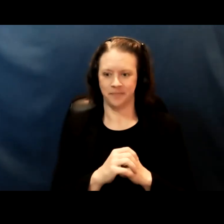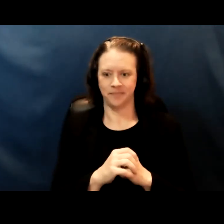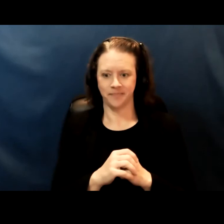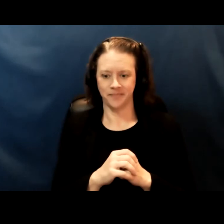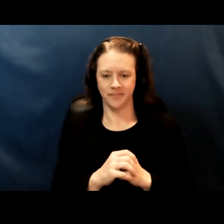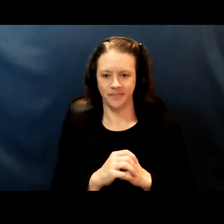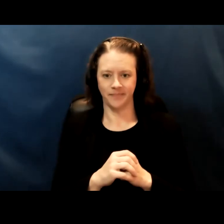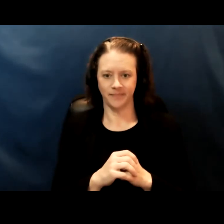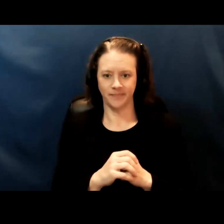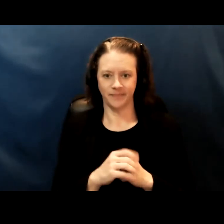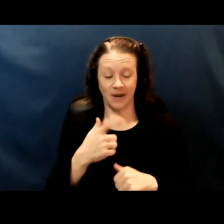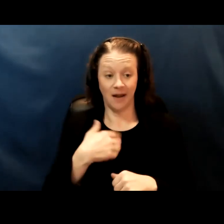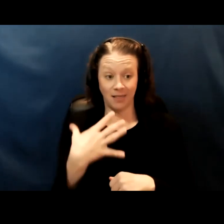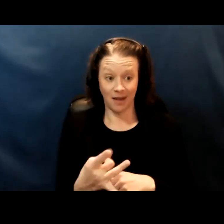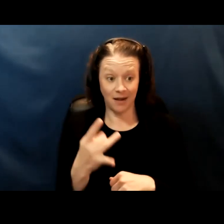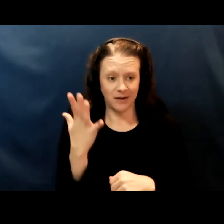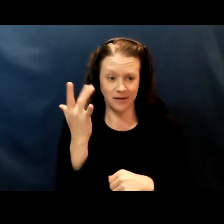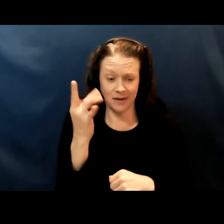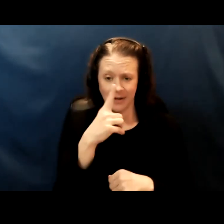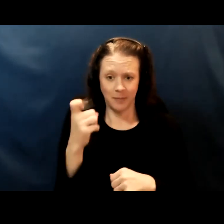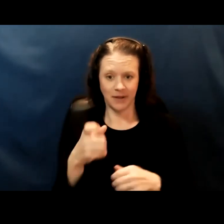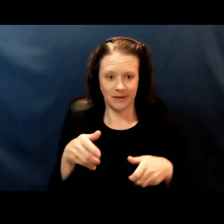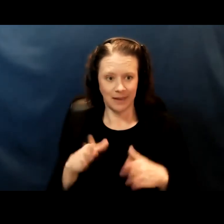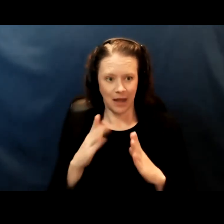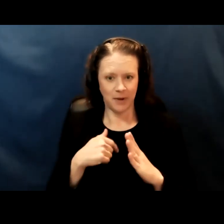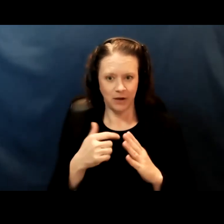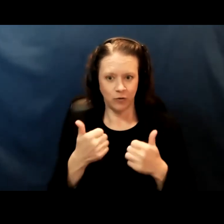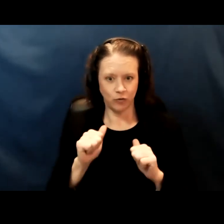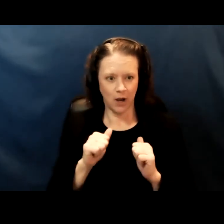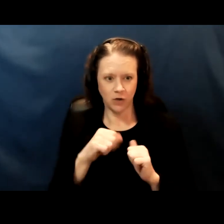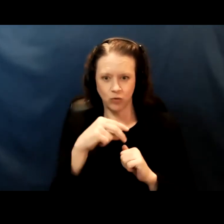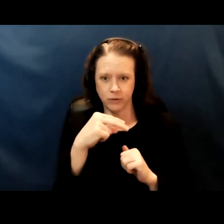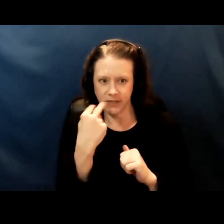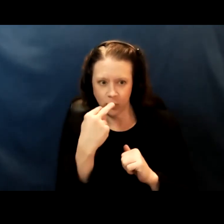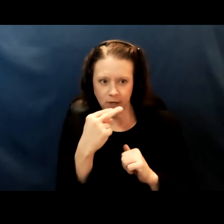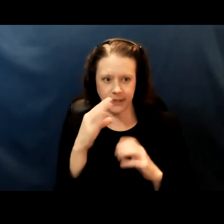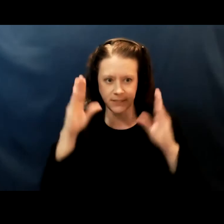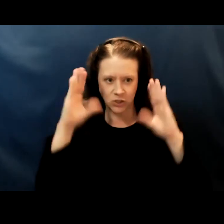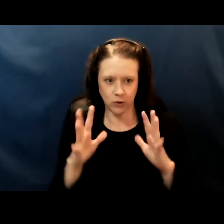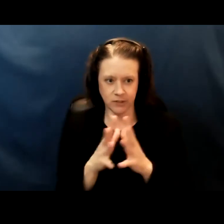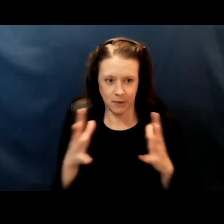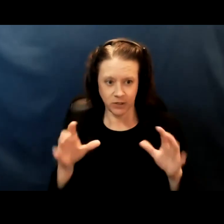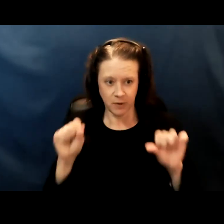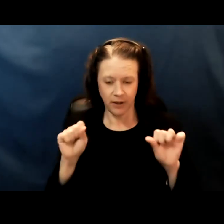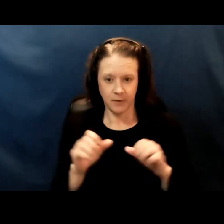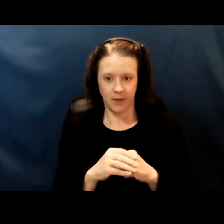class and ask question, like I always could refer to the text on